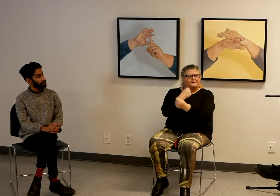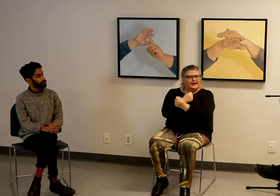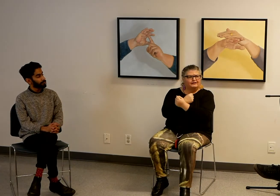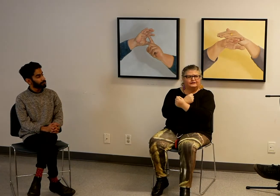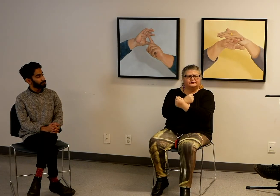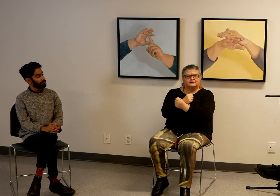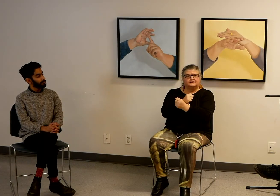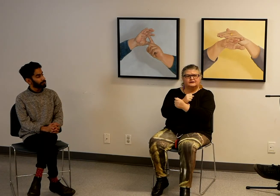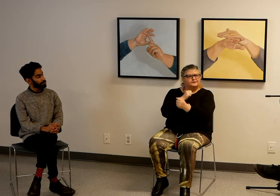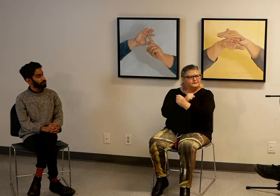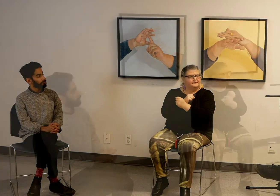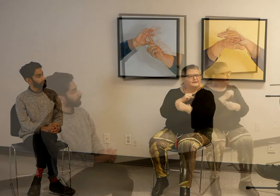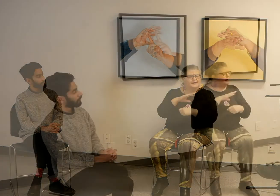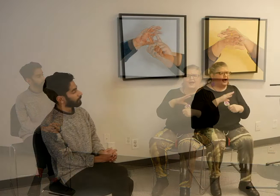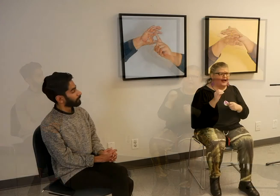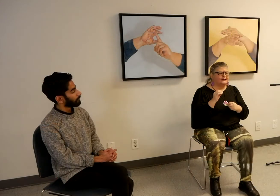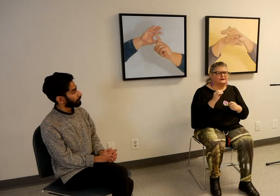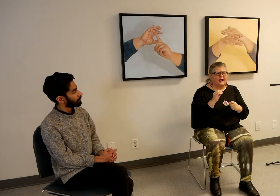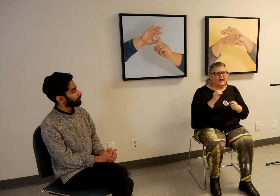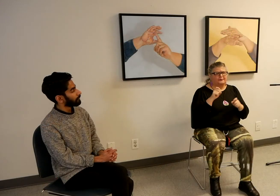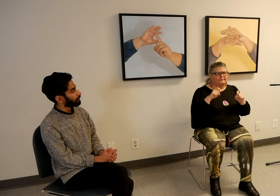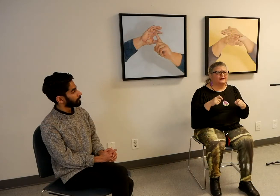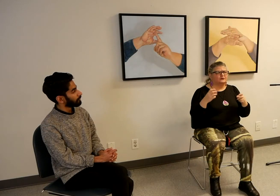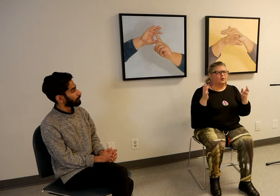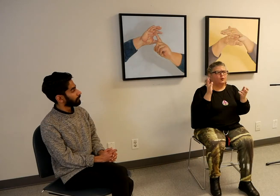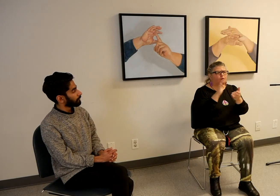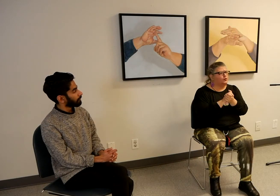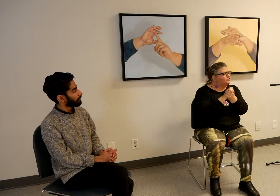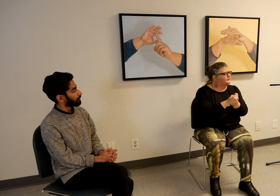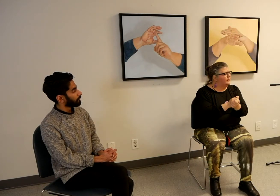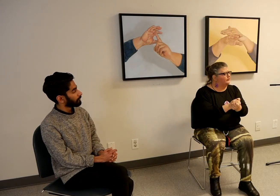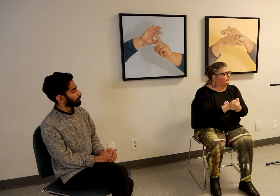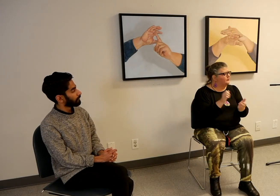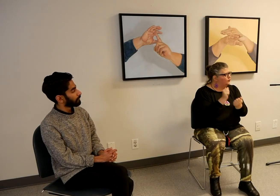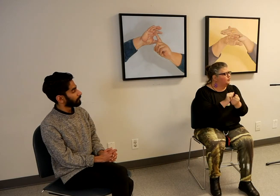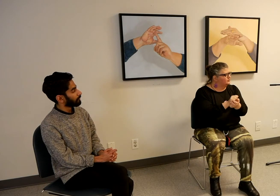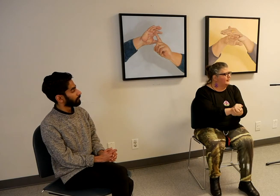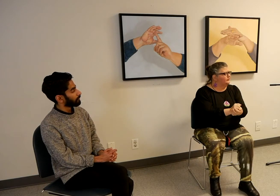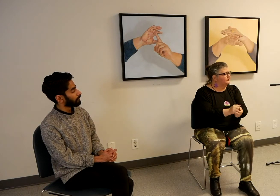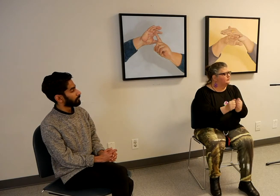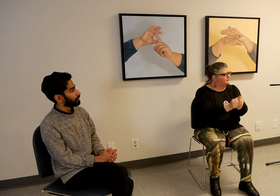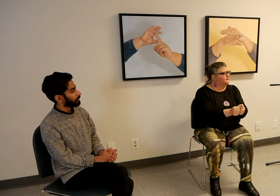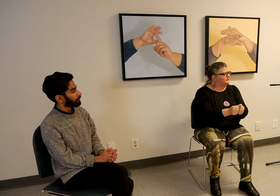So I think that deaf people have barriers, but I think it's important